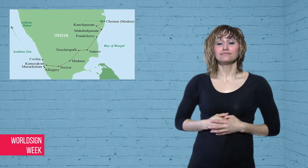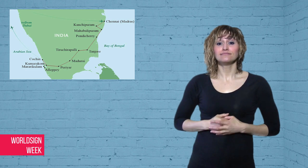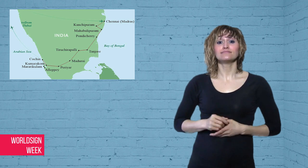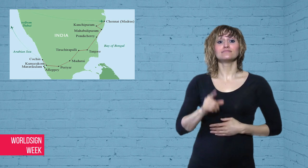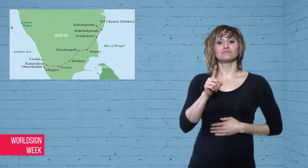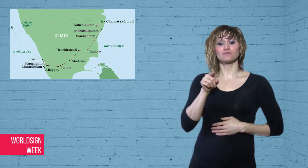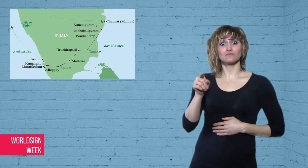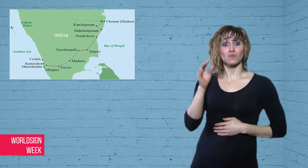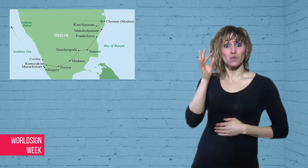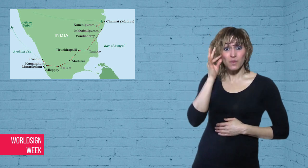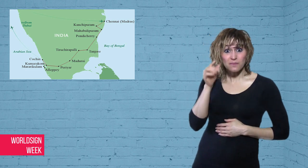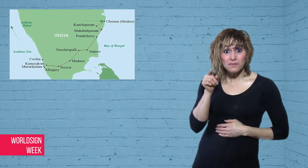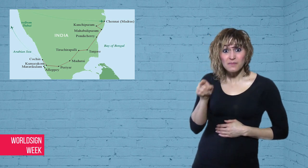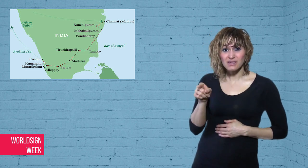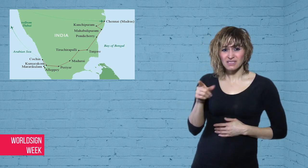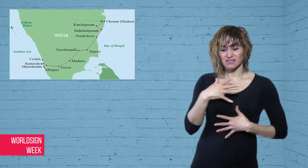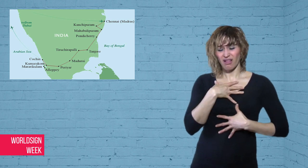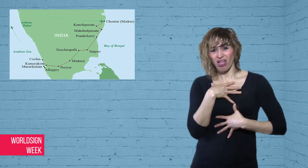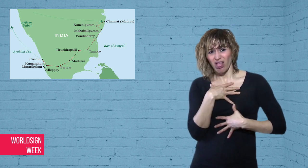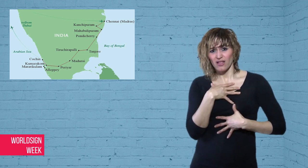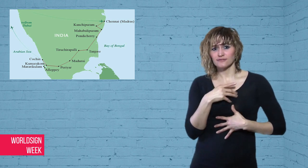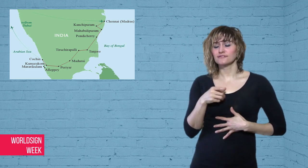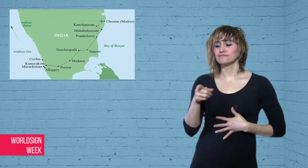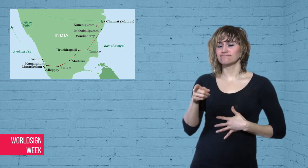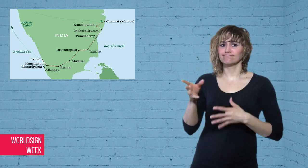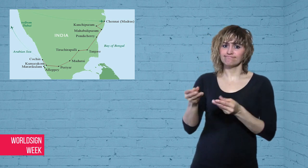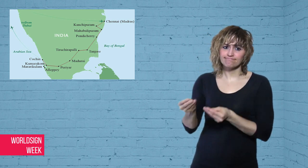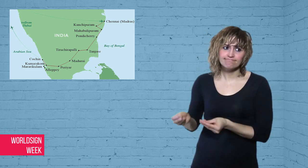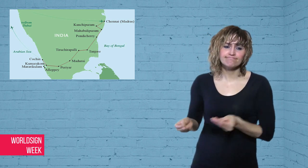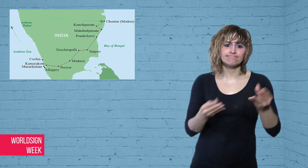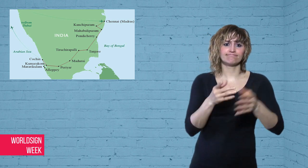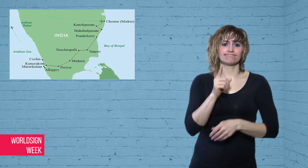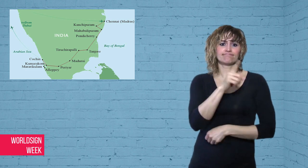woman was sent in for medical